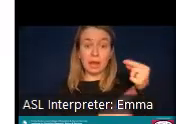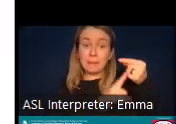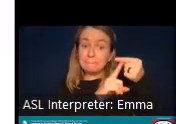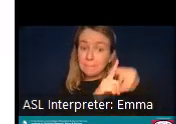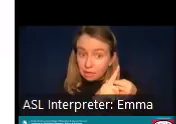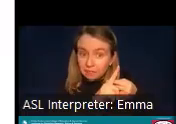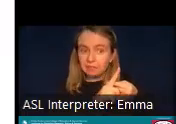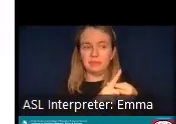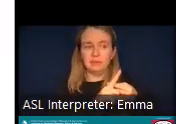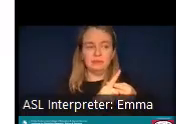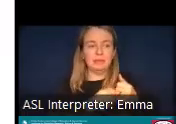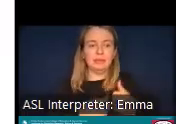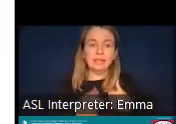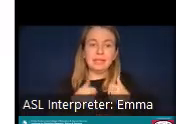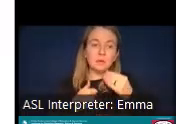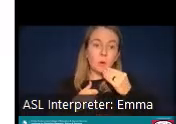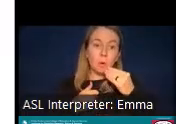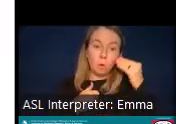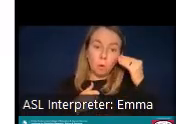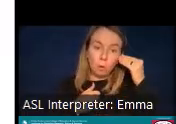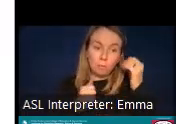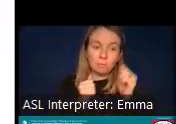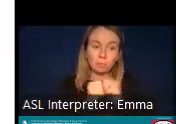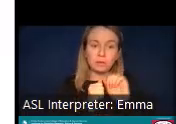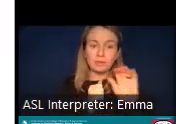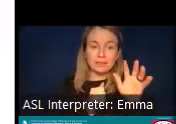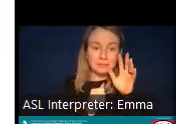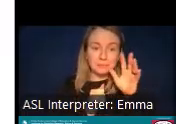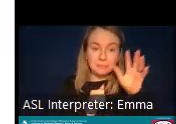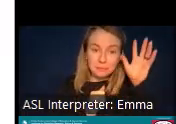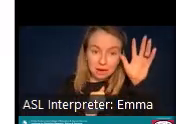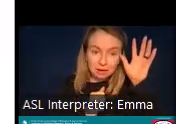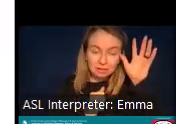He lives at home with his parents and an older sibling,